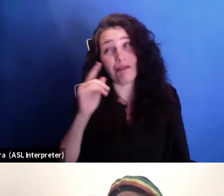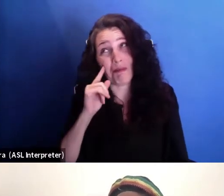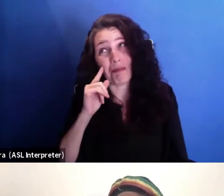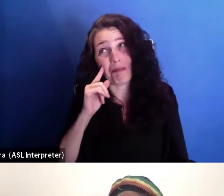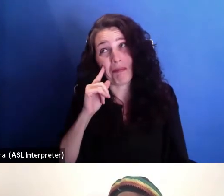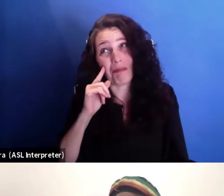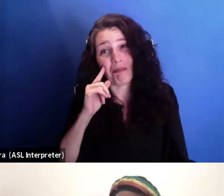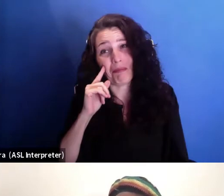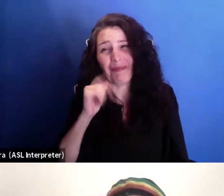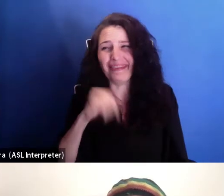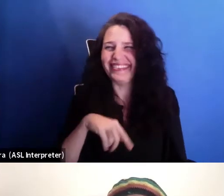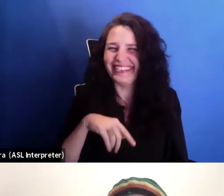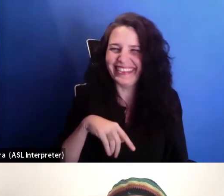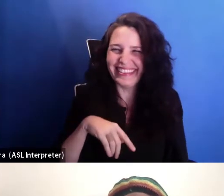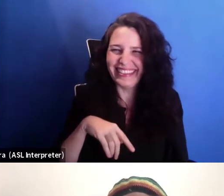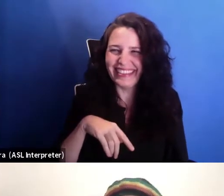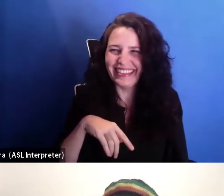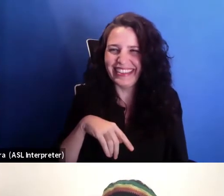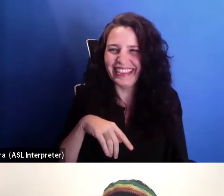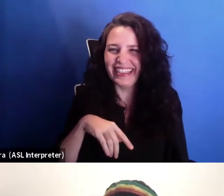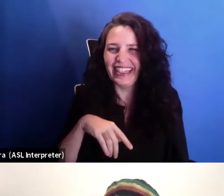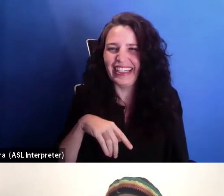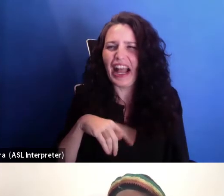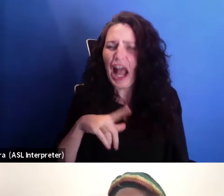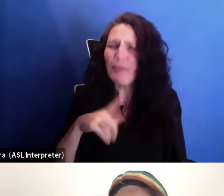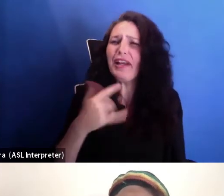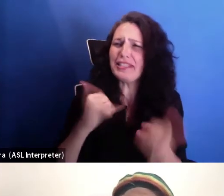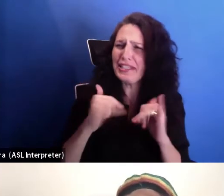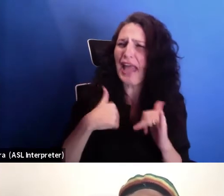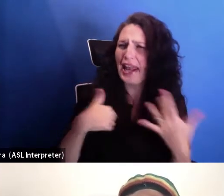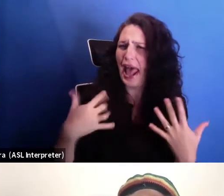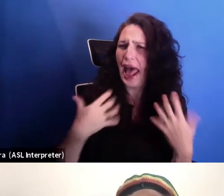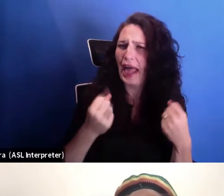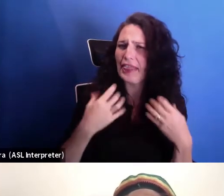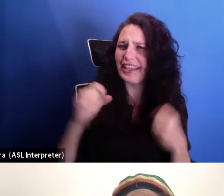that I predict that an unfairly healthy ego, nonetheless. It was really like looking down